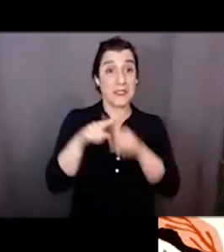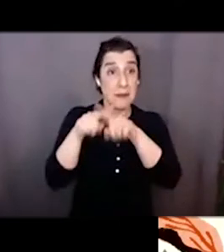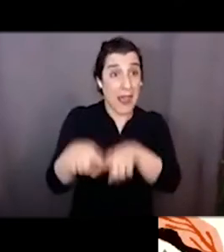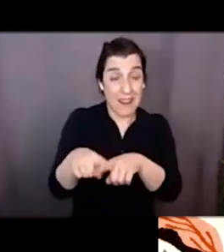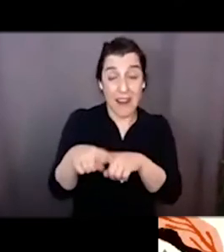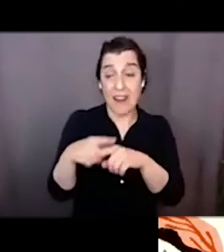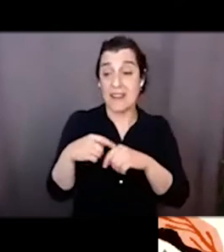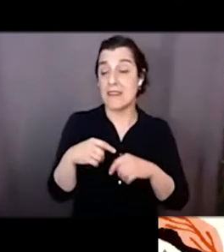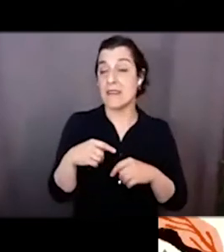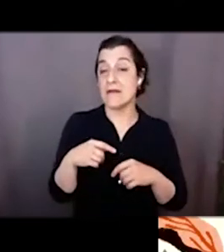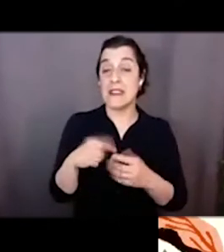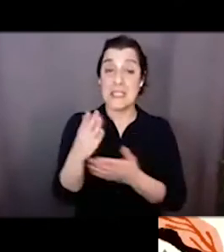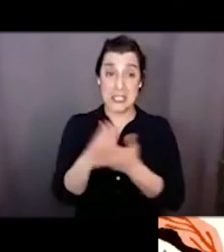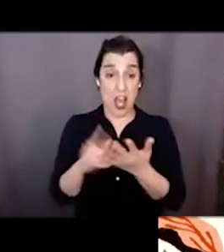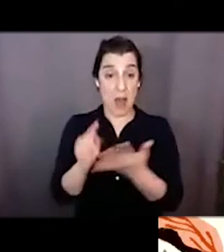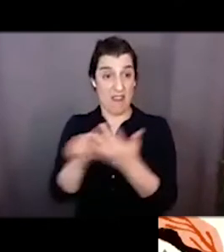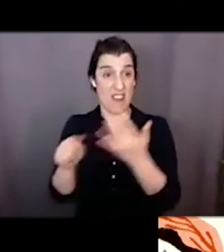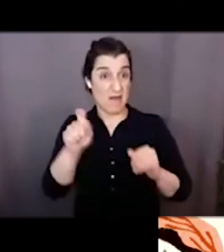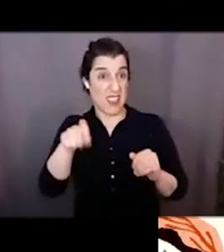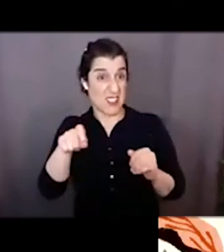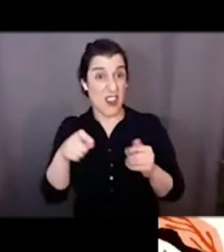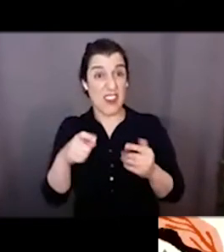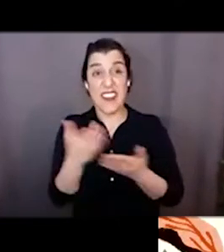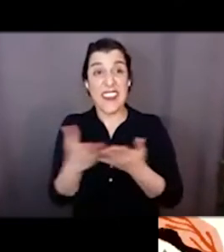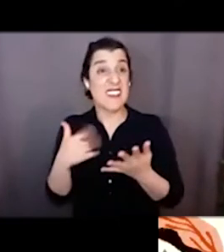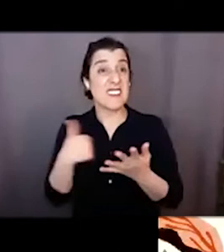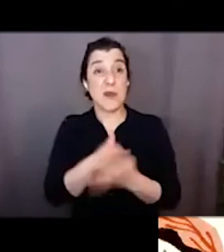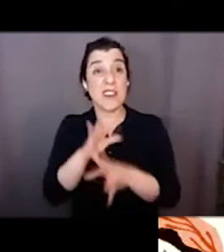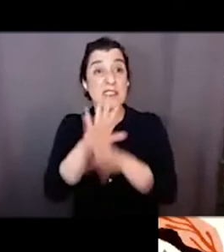some of them just habitual and systemic have become stark.